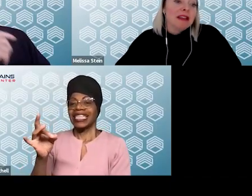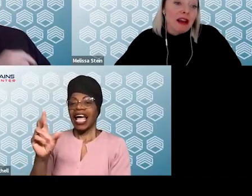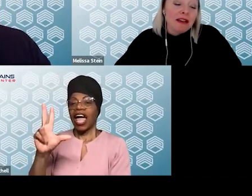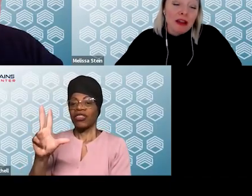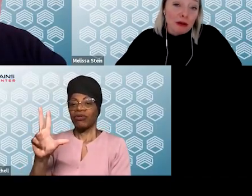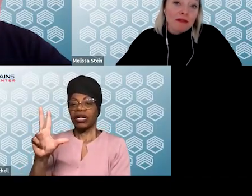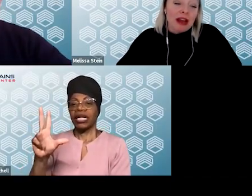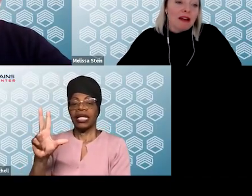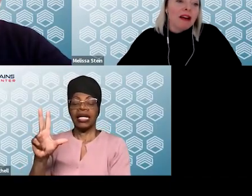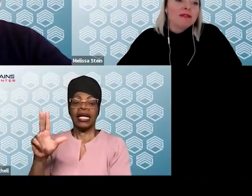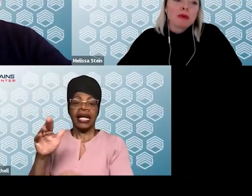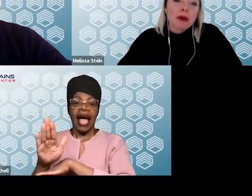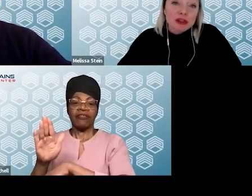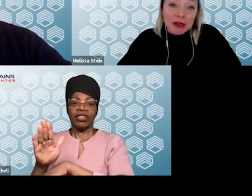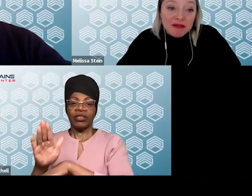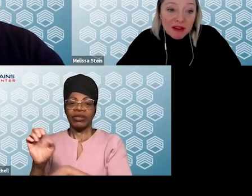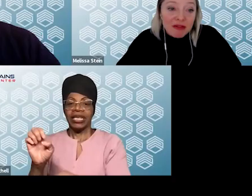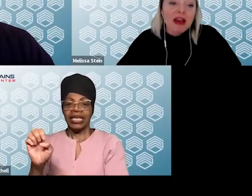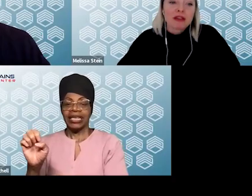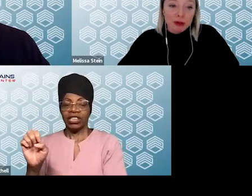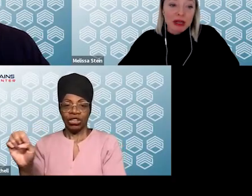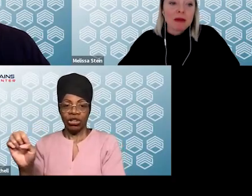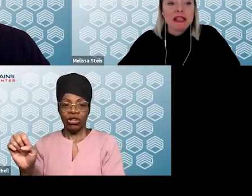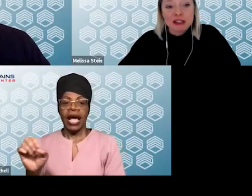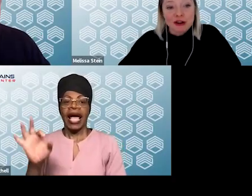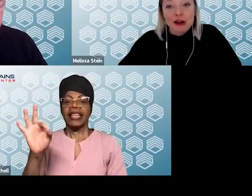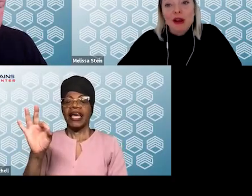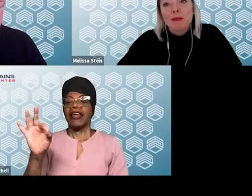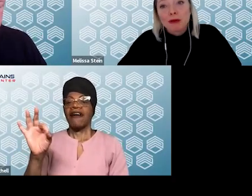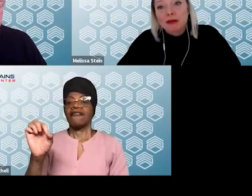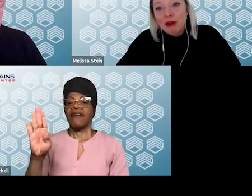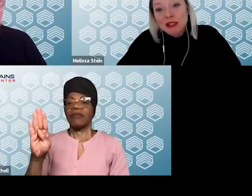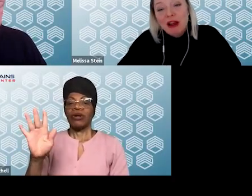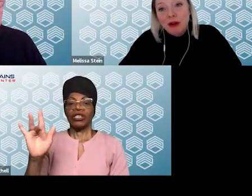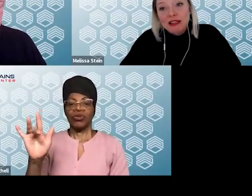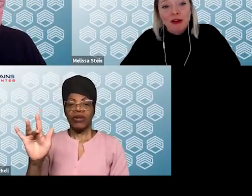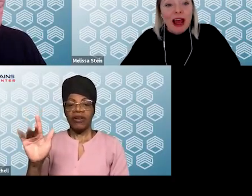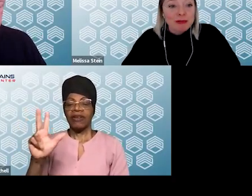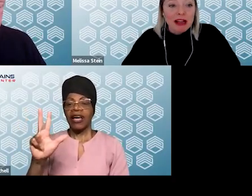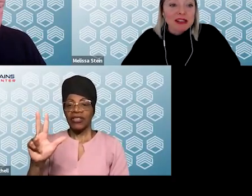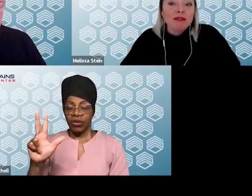and then another event on February 25th at 3:00 PM Eastern. Both of those covering different aspects